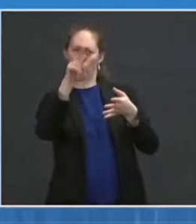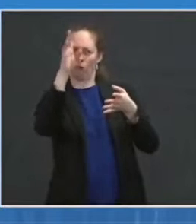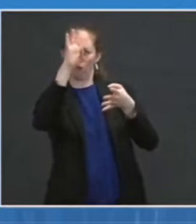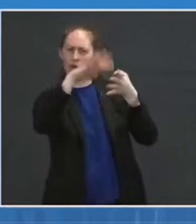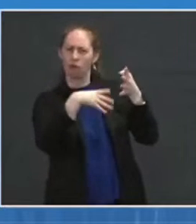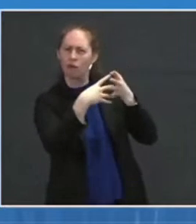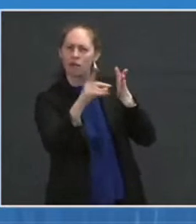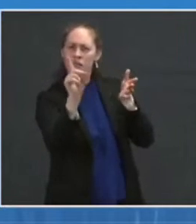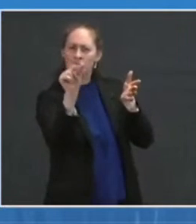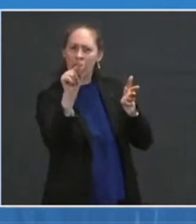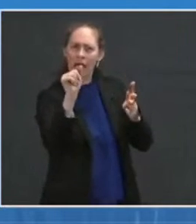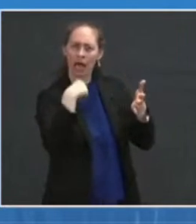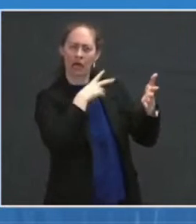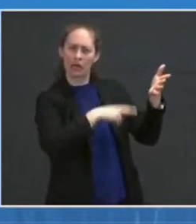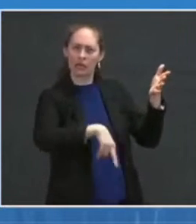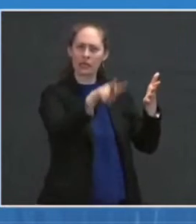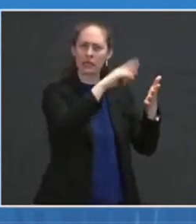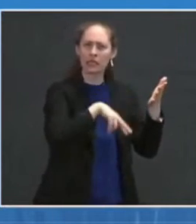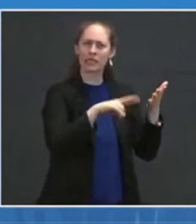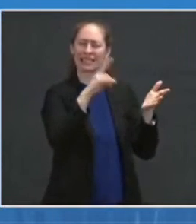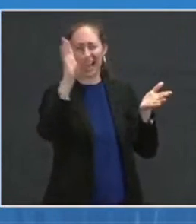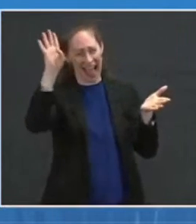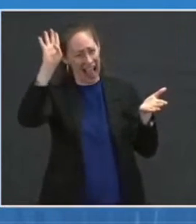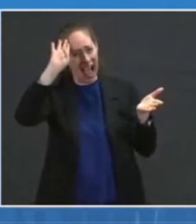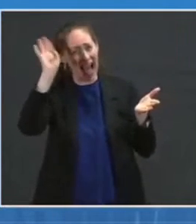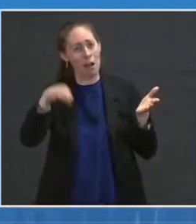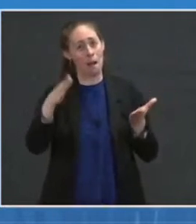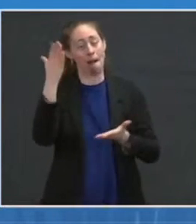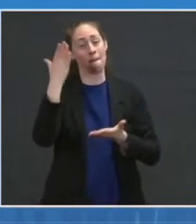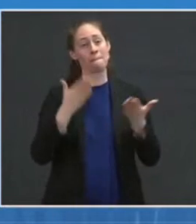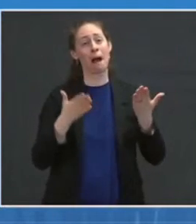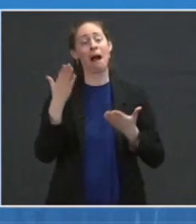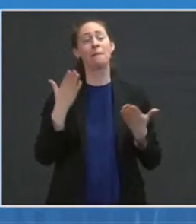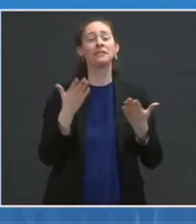BEFORE, THAT THE REASON THAT YOU LOOK CLINICALLY AND SEE